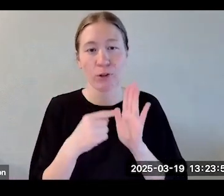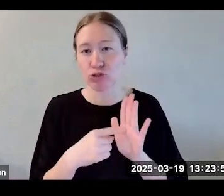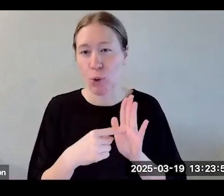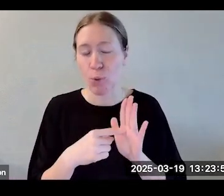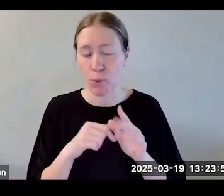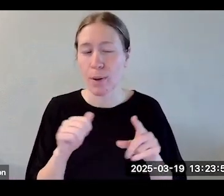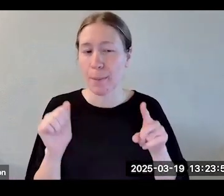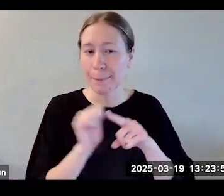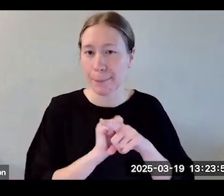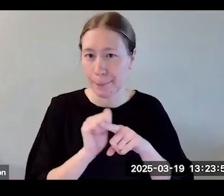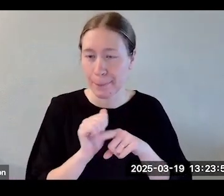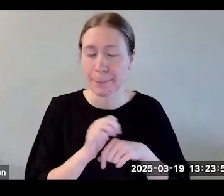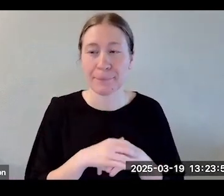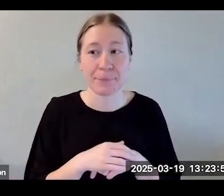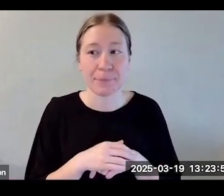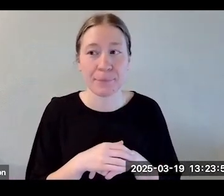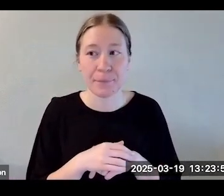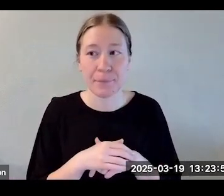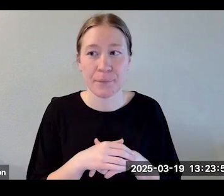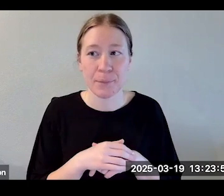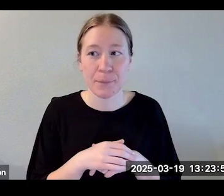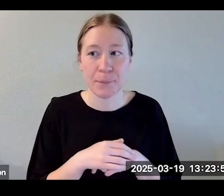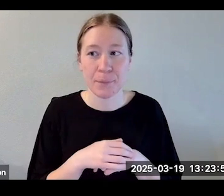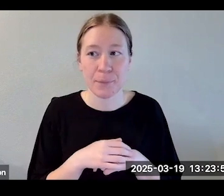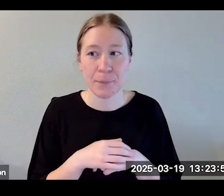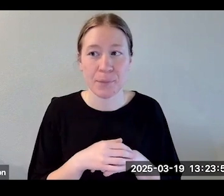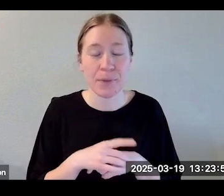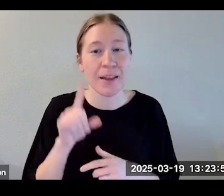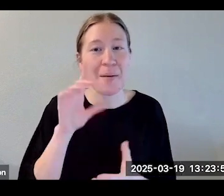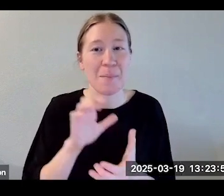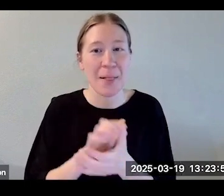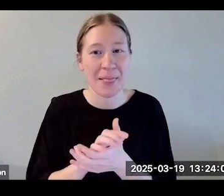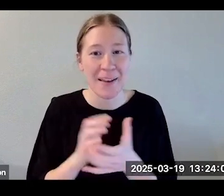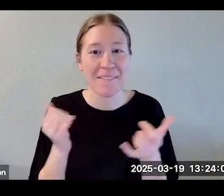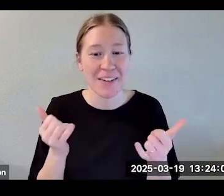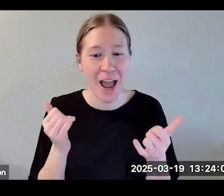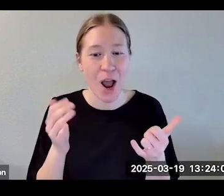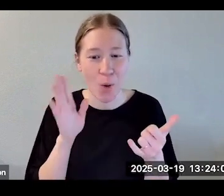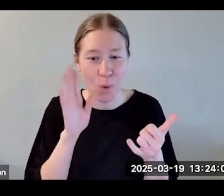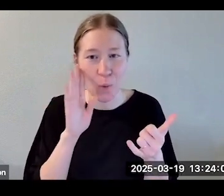And I believe that we will be sharing this along later.